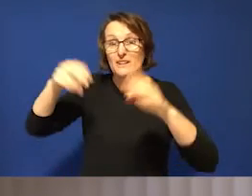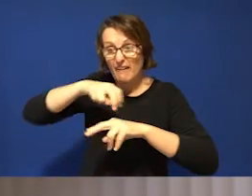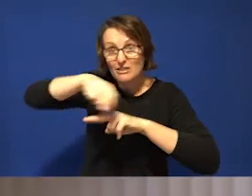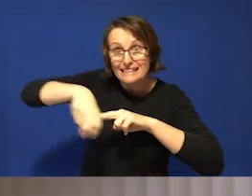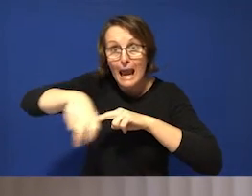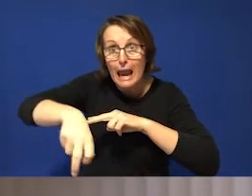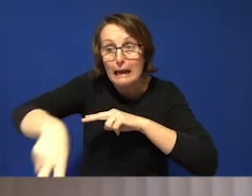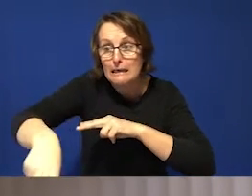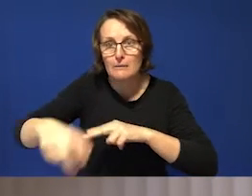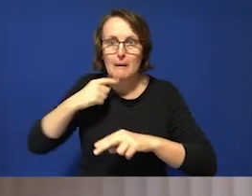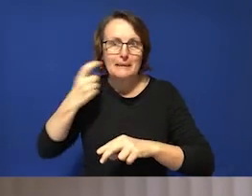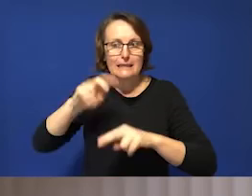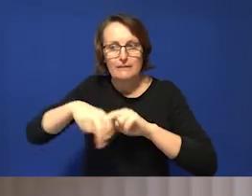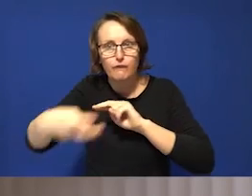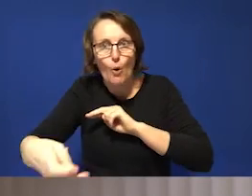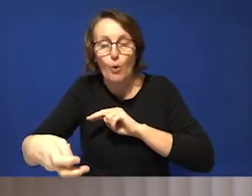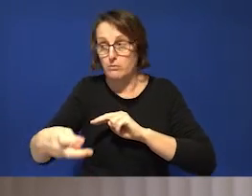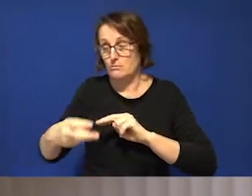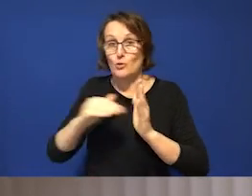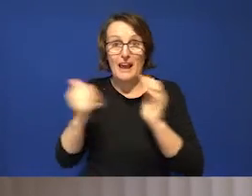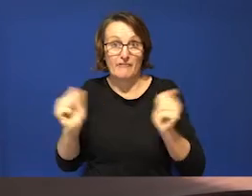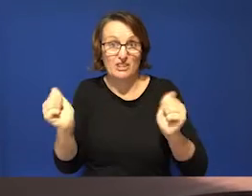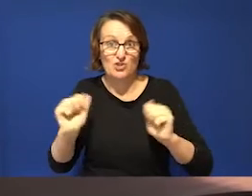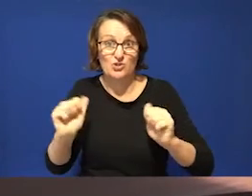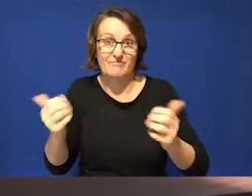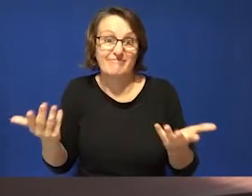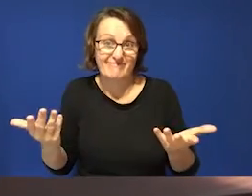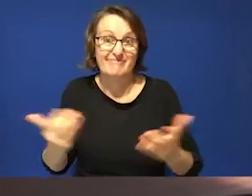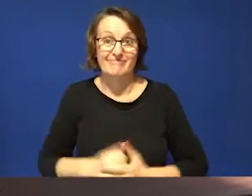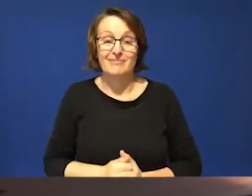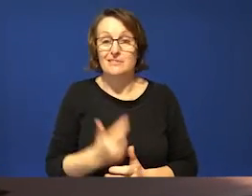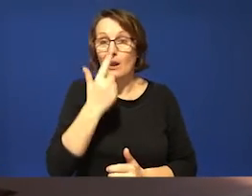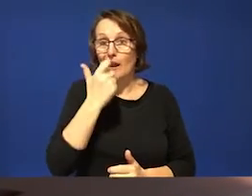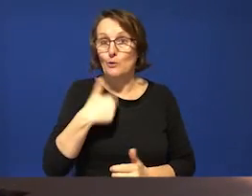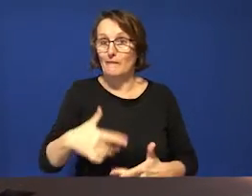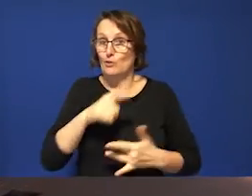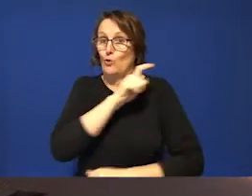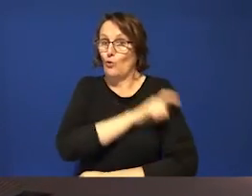that they used to have on the stairs and things like that. So we're a little bit more confident that,